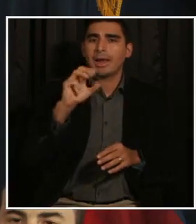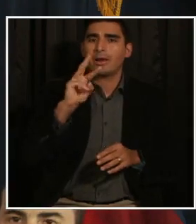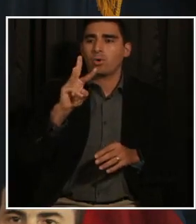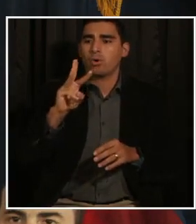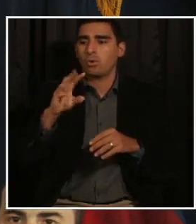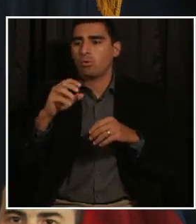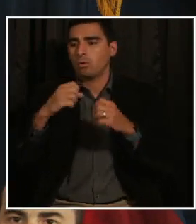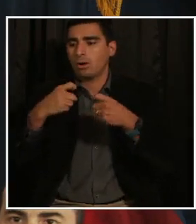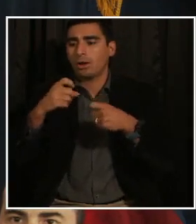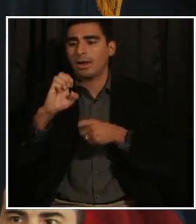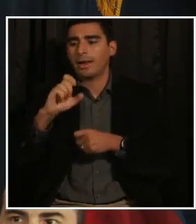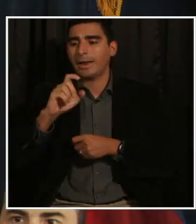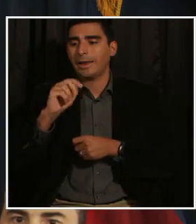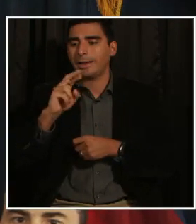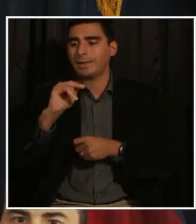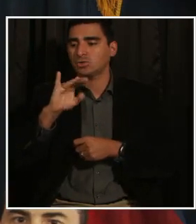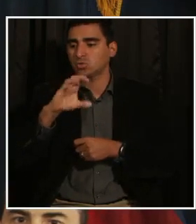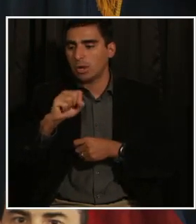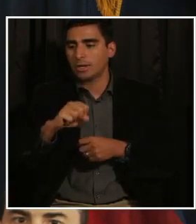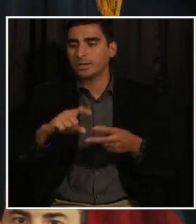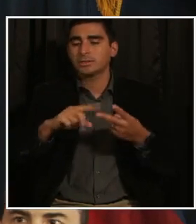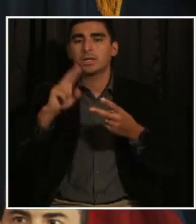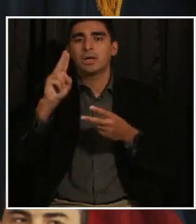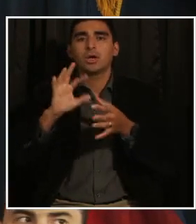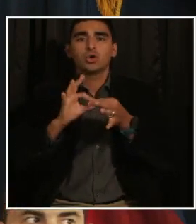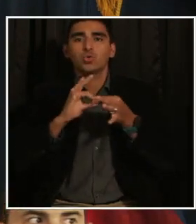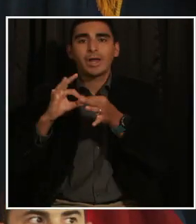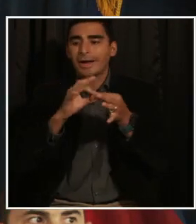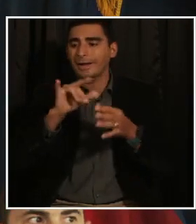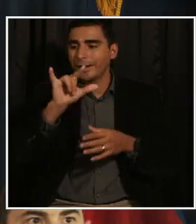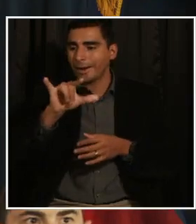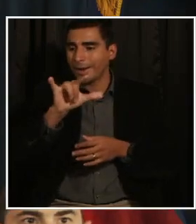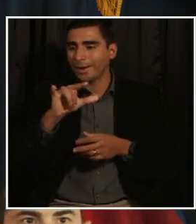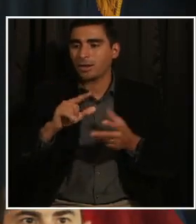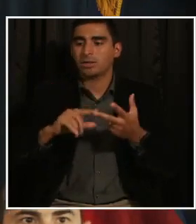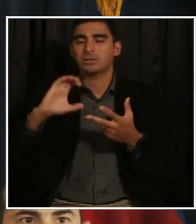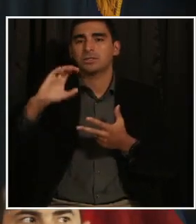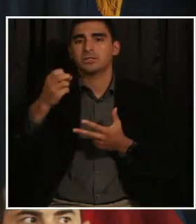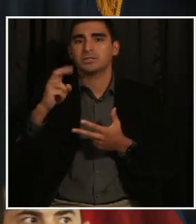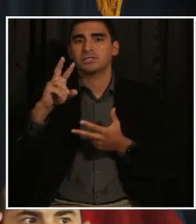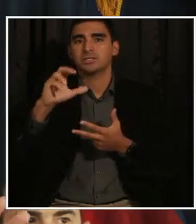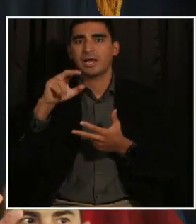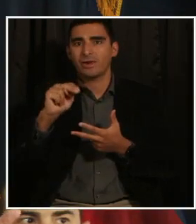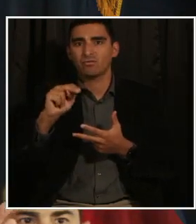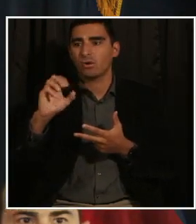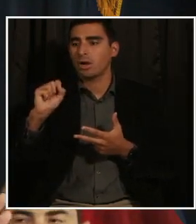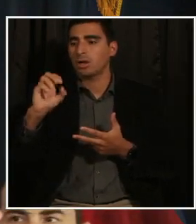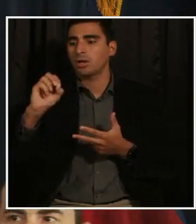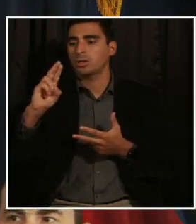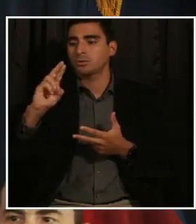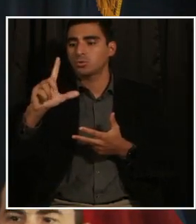mutual united airlines chevron and soul cycle just to show the broad spread of companies i